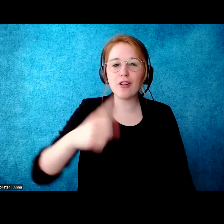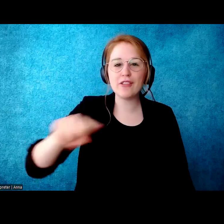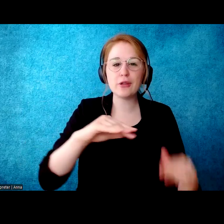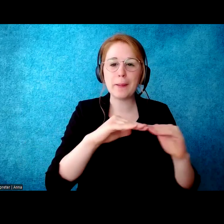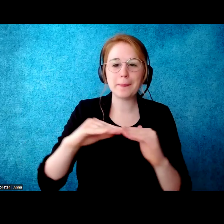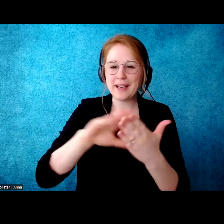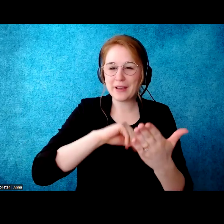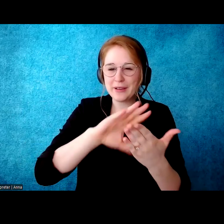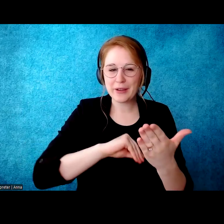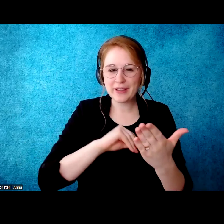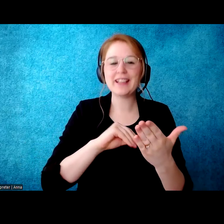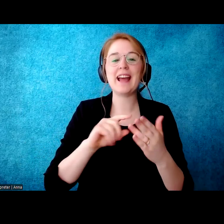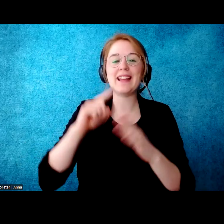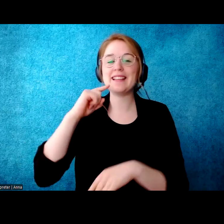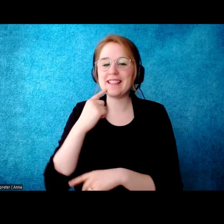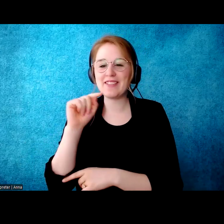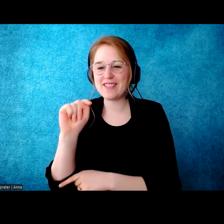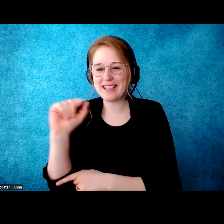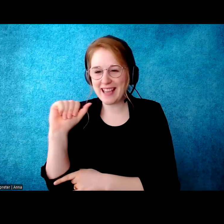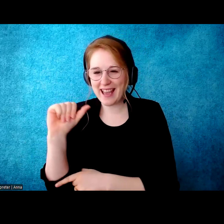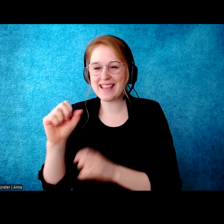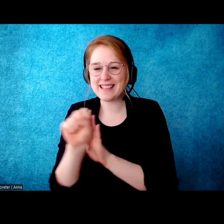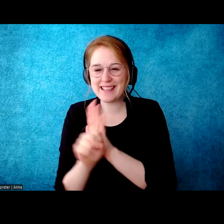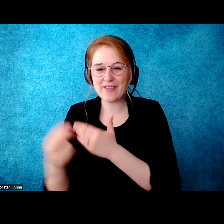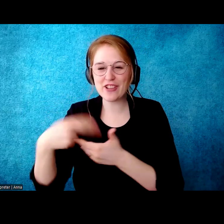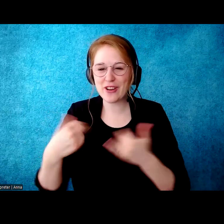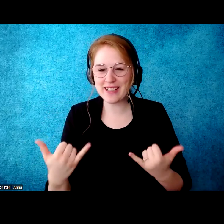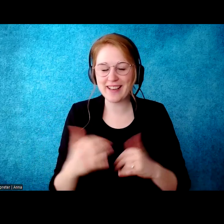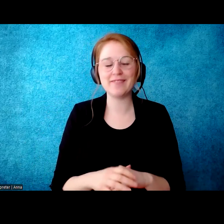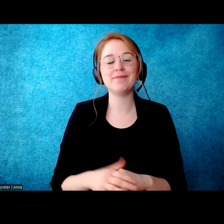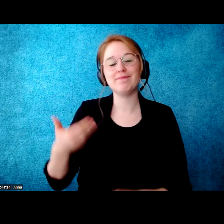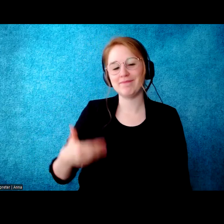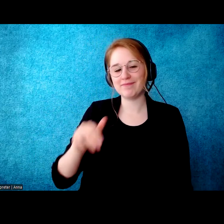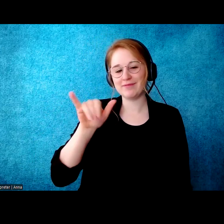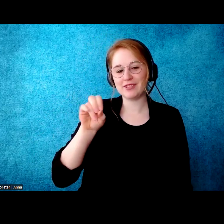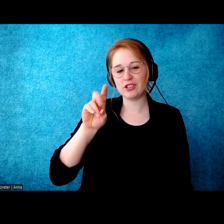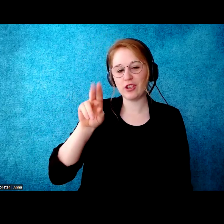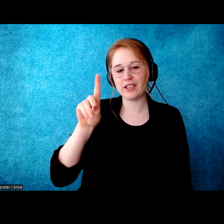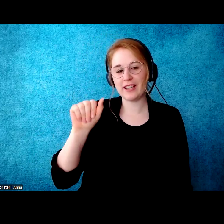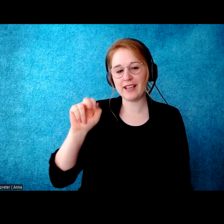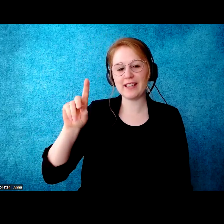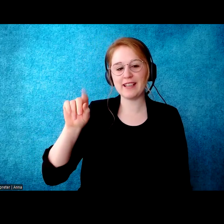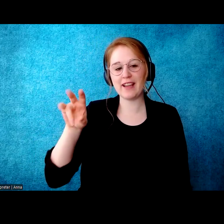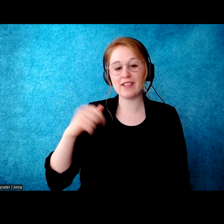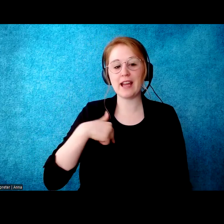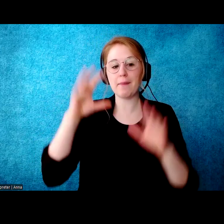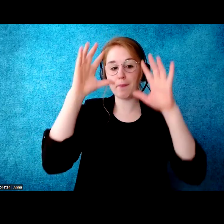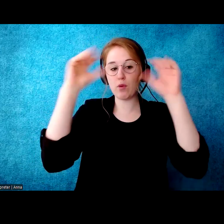and intensive TA states for joining us today. As Stephanie said, my name is Jordana Davis. I'm the president of the Rocking Stone Group and as many of you know,